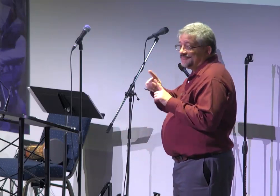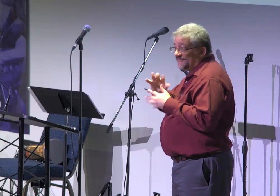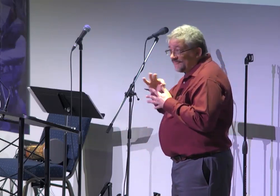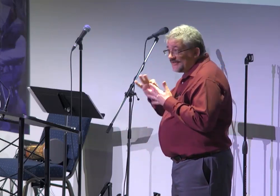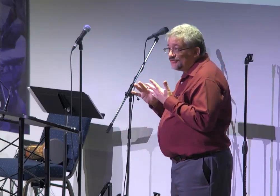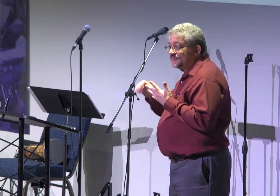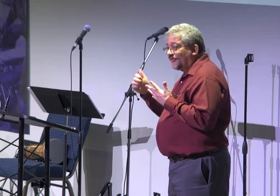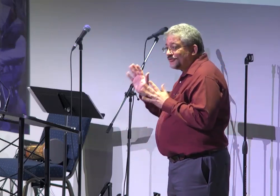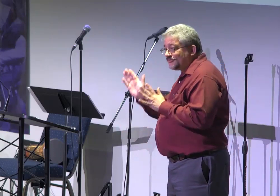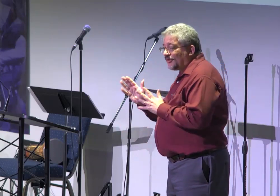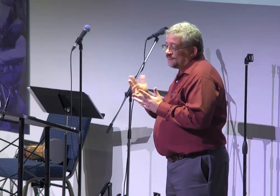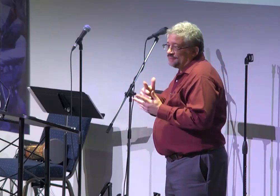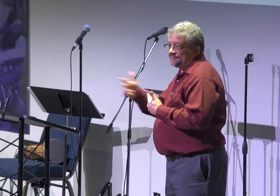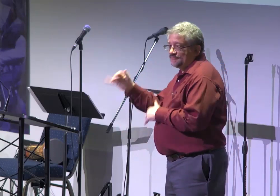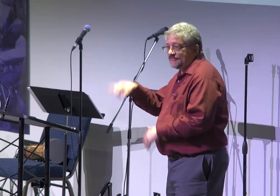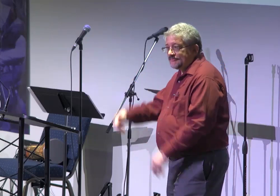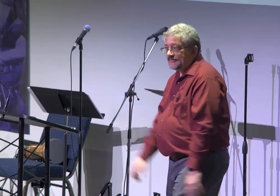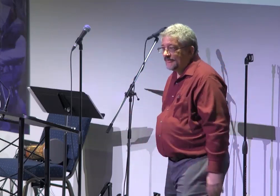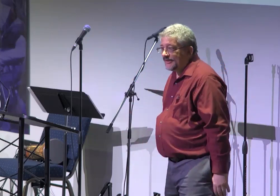And then, you know, of course the normal, you know, bug fixing improvements and other features.